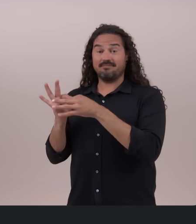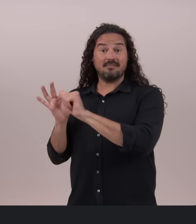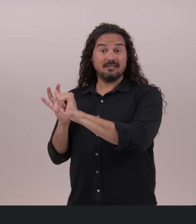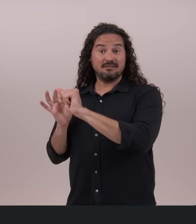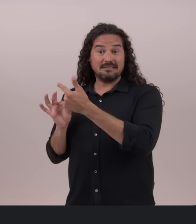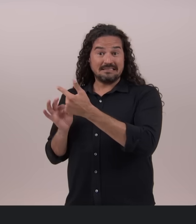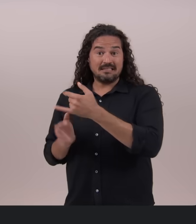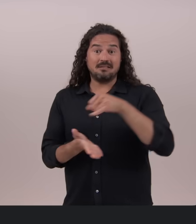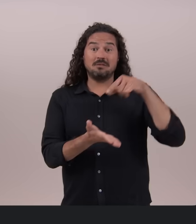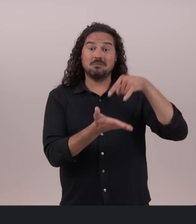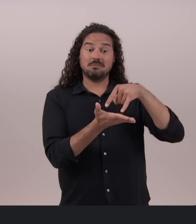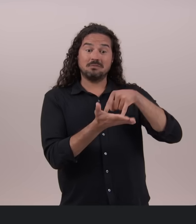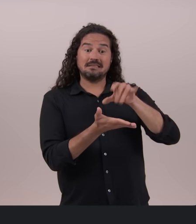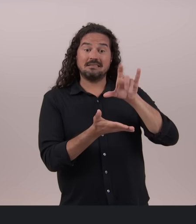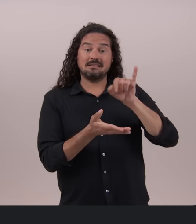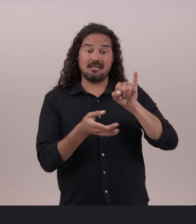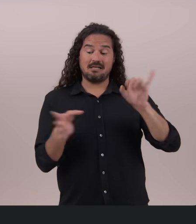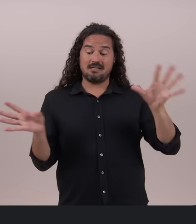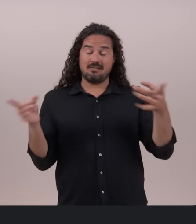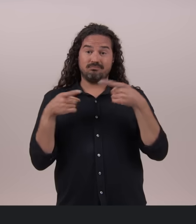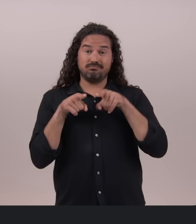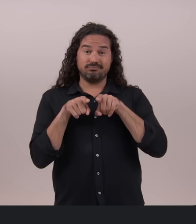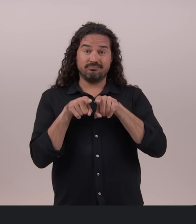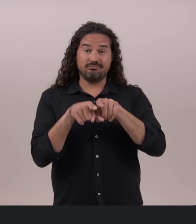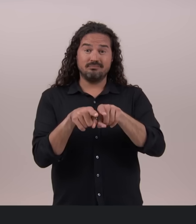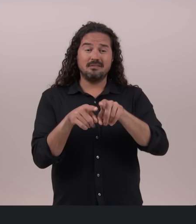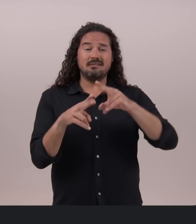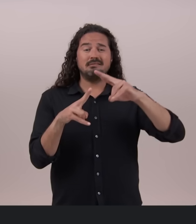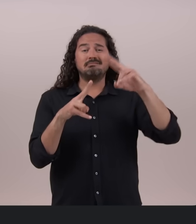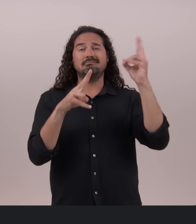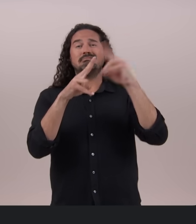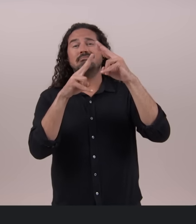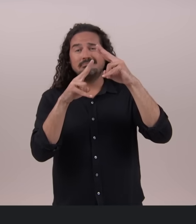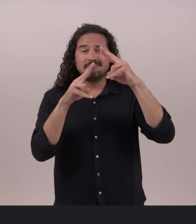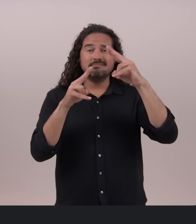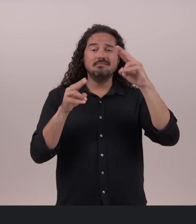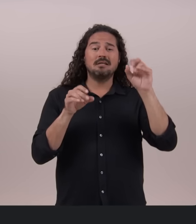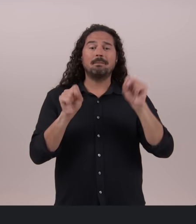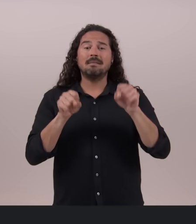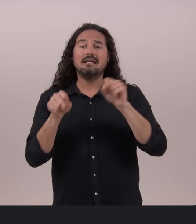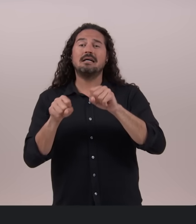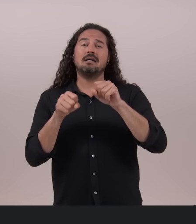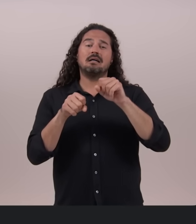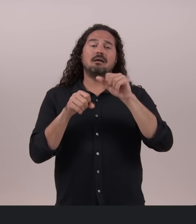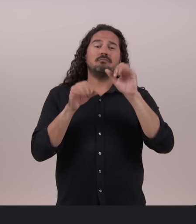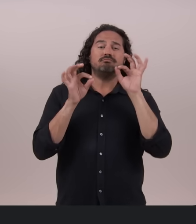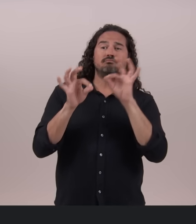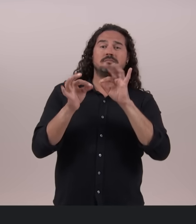the pro capabilities and production-grade polish of Android Studio, we're unifying our most powerful tools